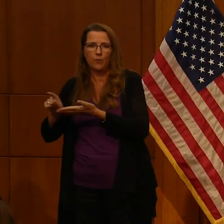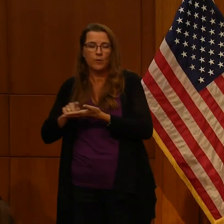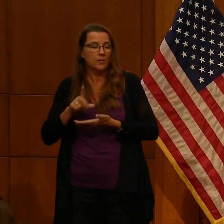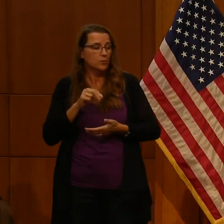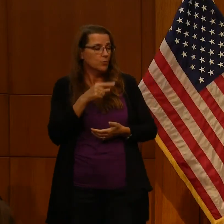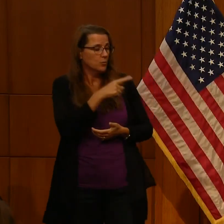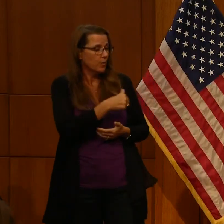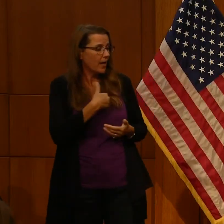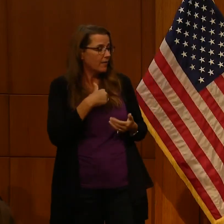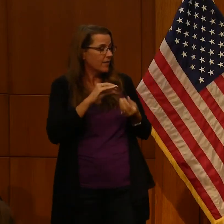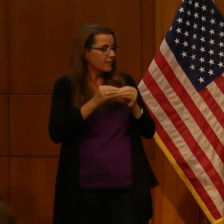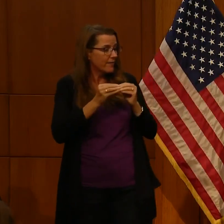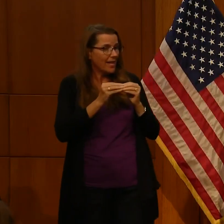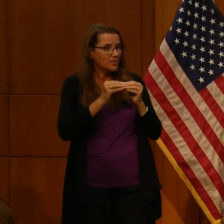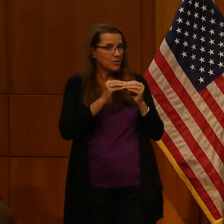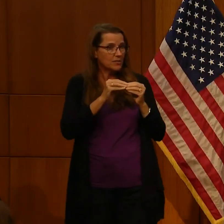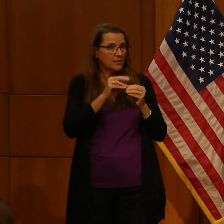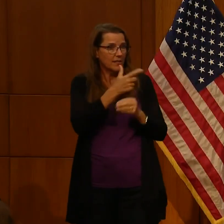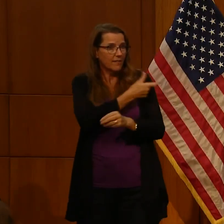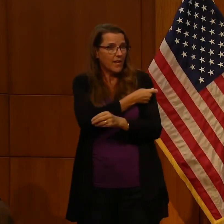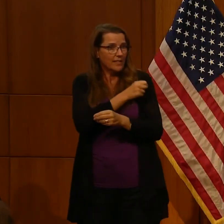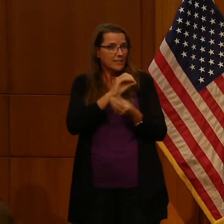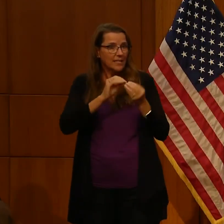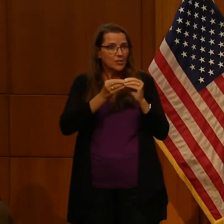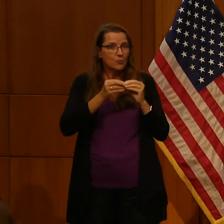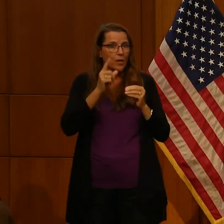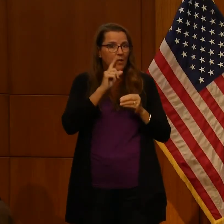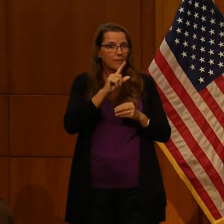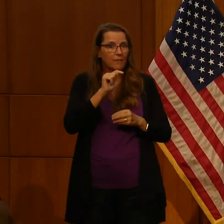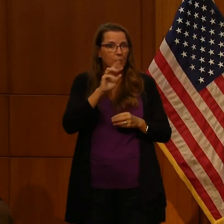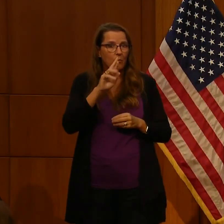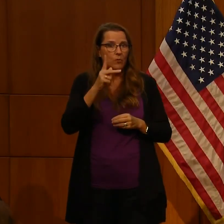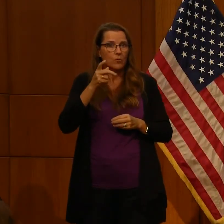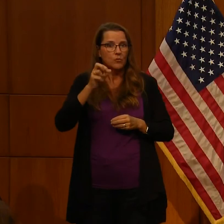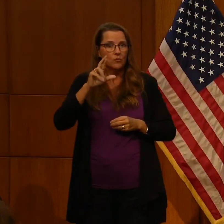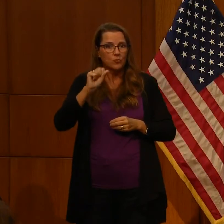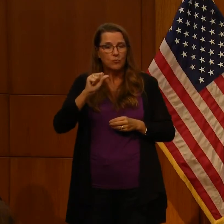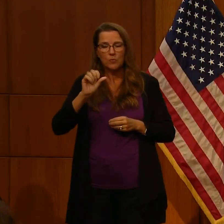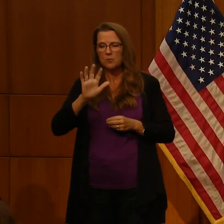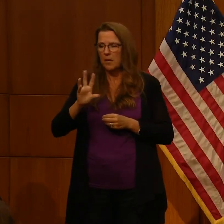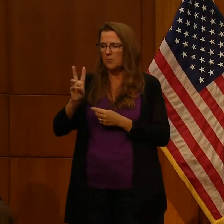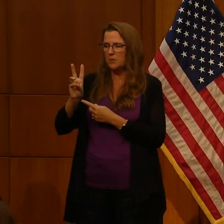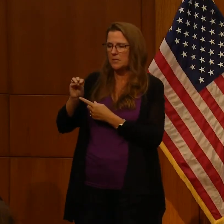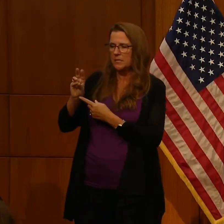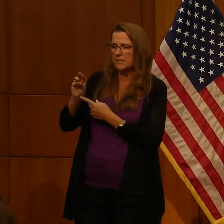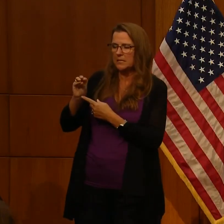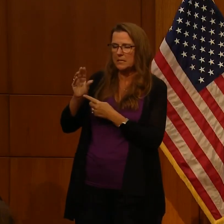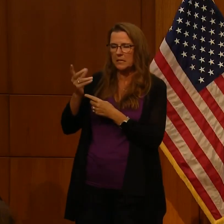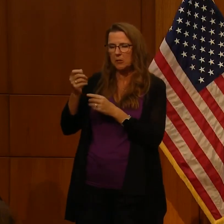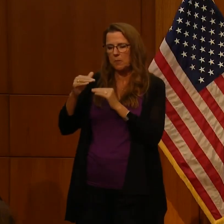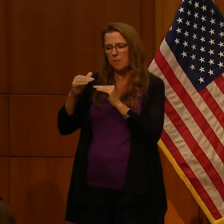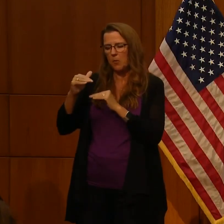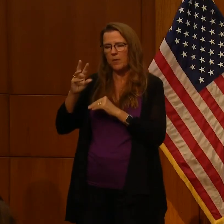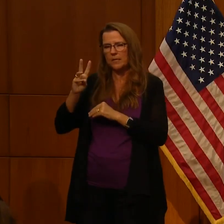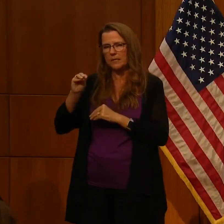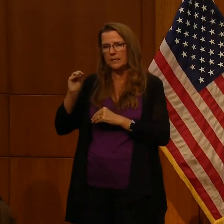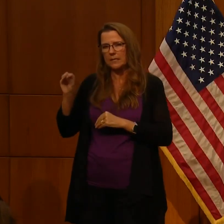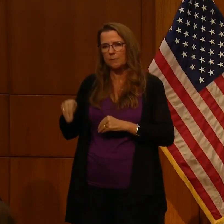TAKE A WEEKLY TEST AND. BUT WHERE VACCINATION RATE FOR